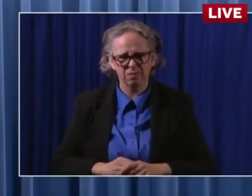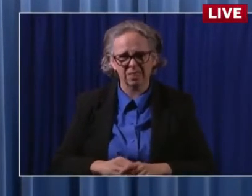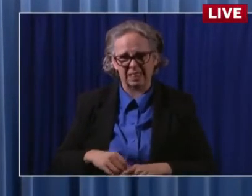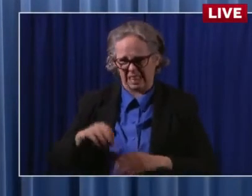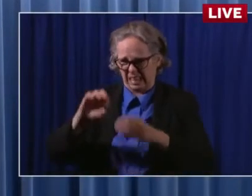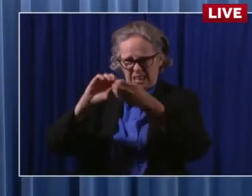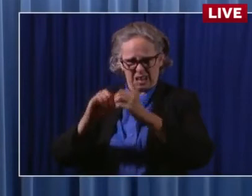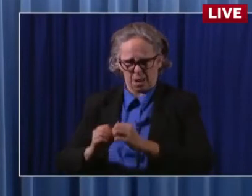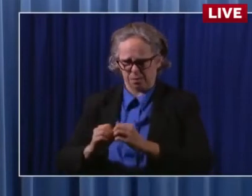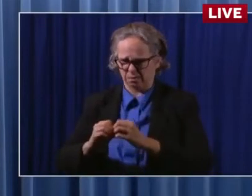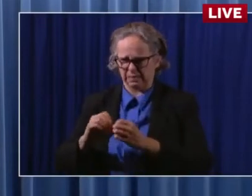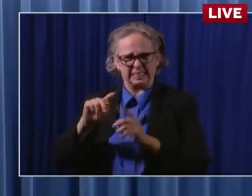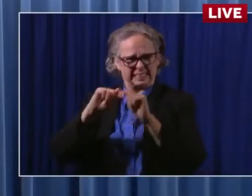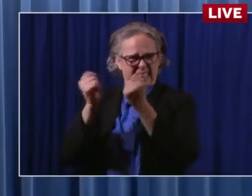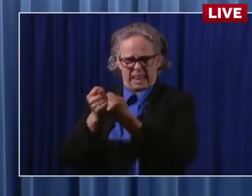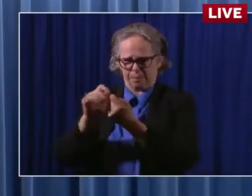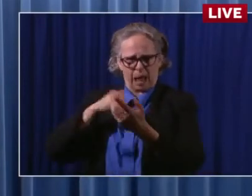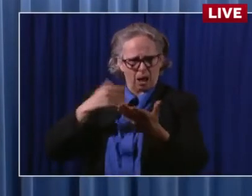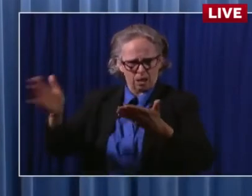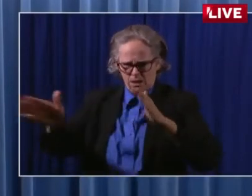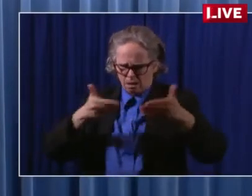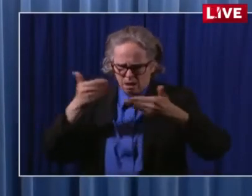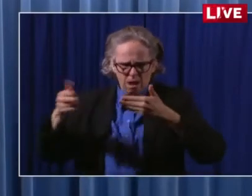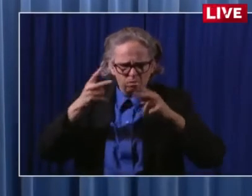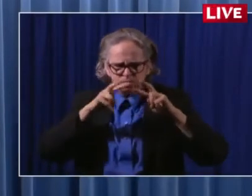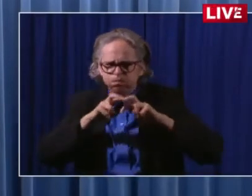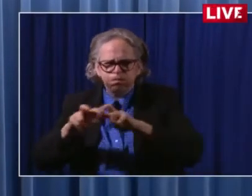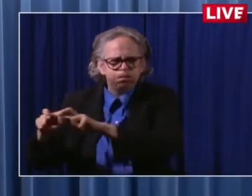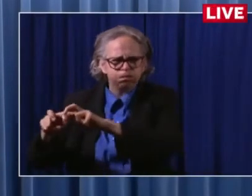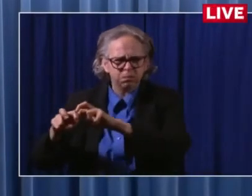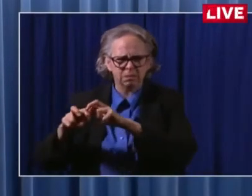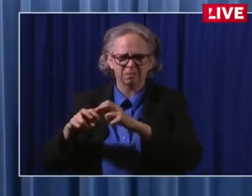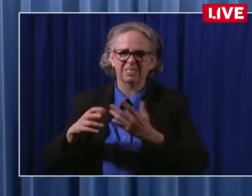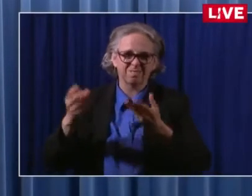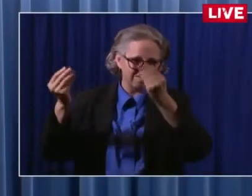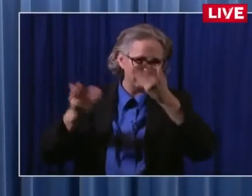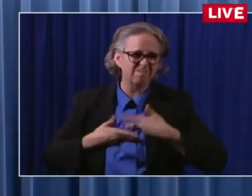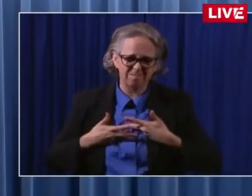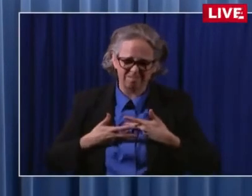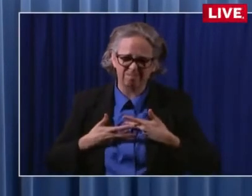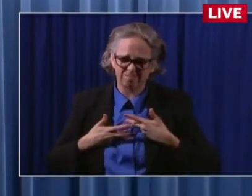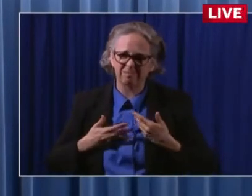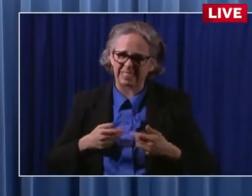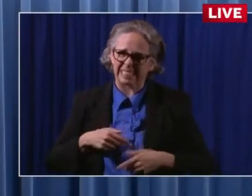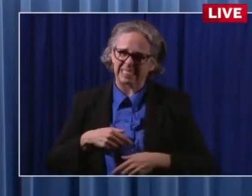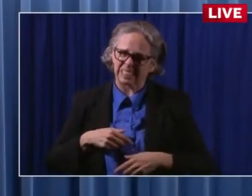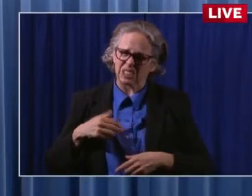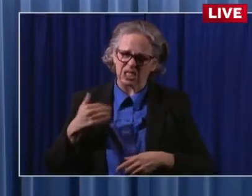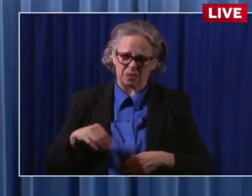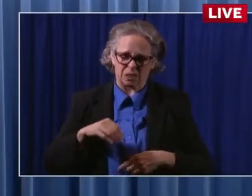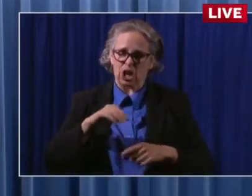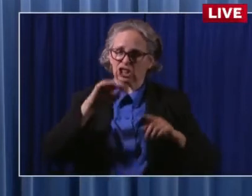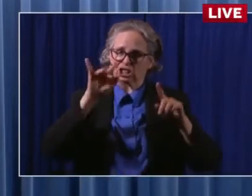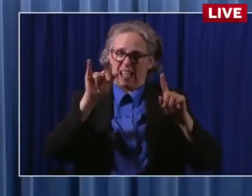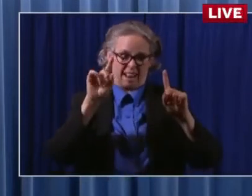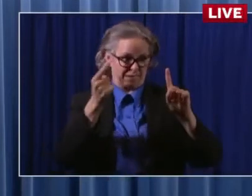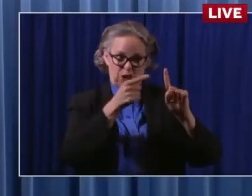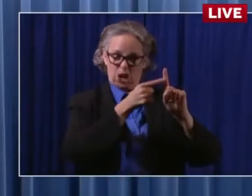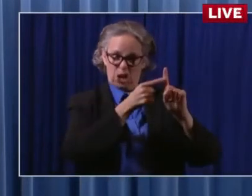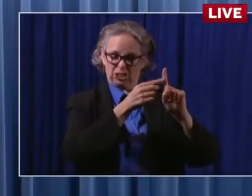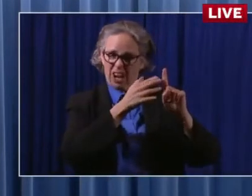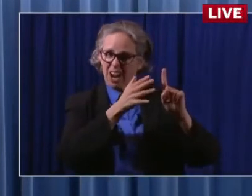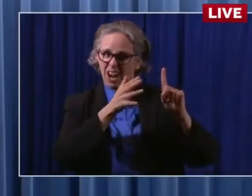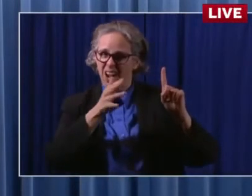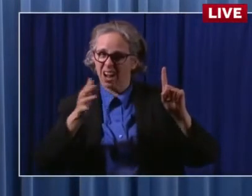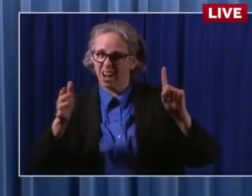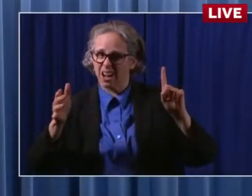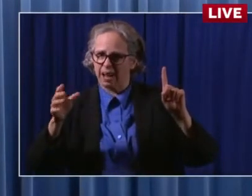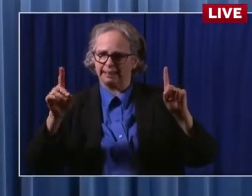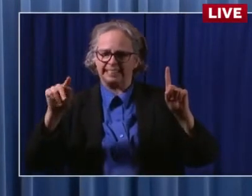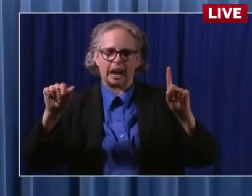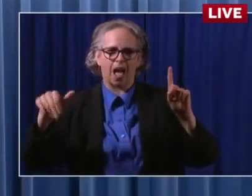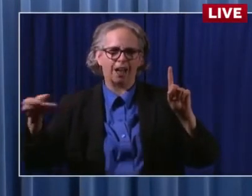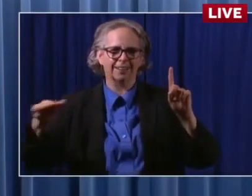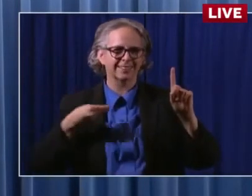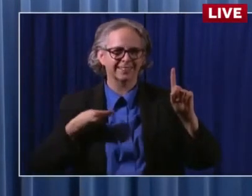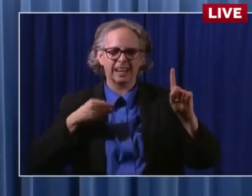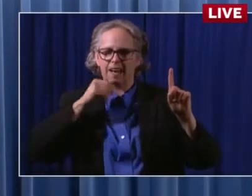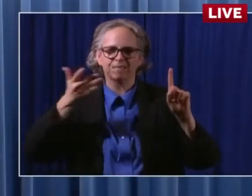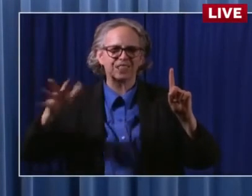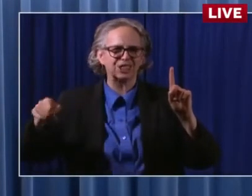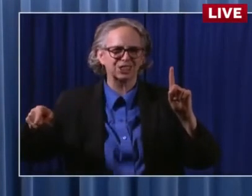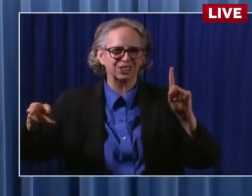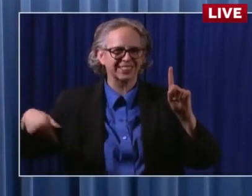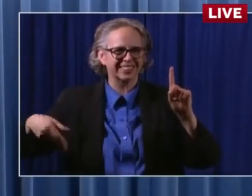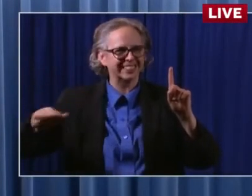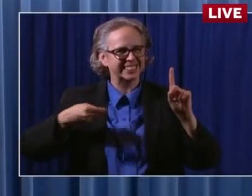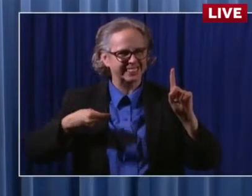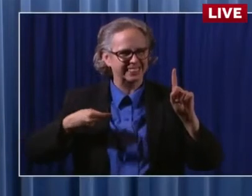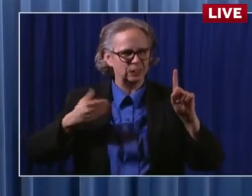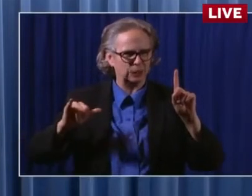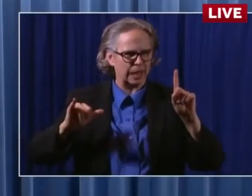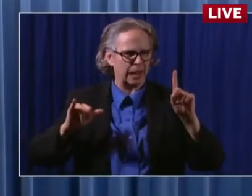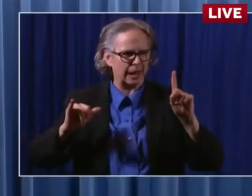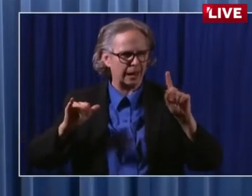ONE OF THE THINGS THAT THE DATA TEAM REMINDS ME IS THAT ON A LOT OF THIS DATA, ONCE YOU HIT JULY 1, THE DATA IS INCOMPLETE.